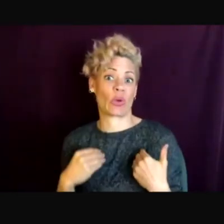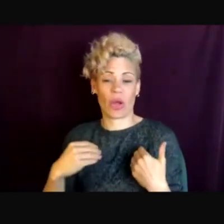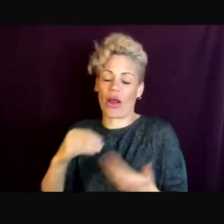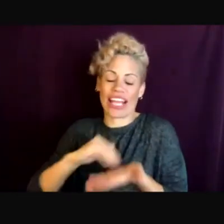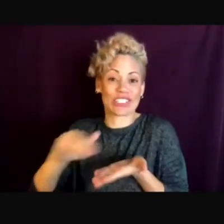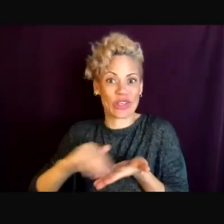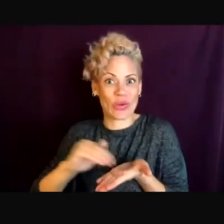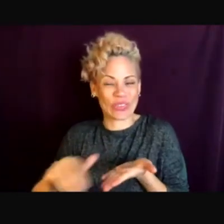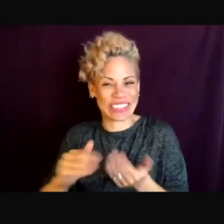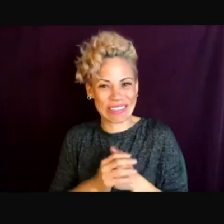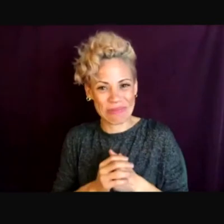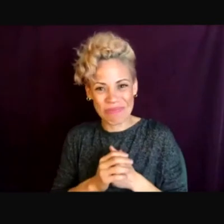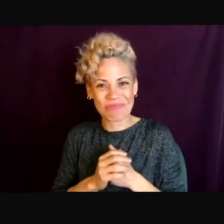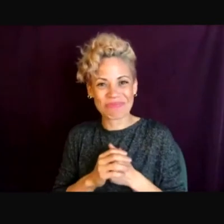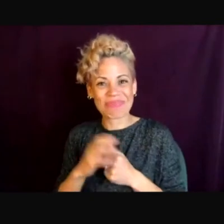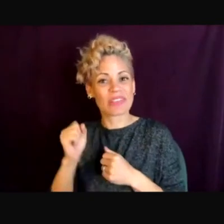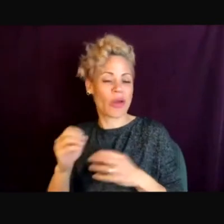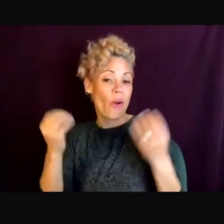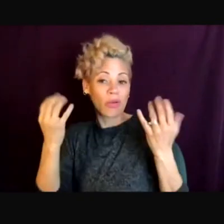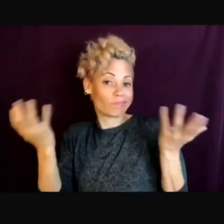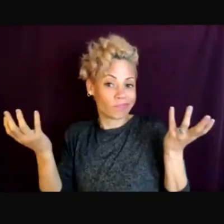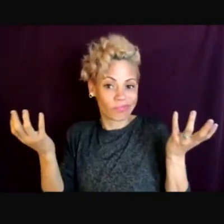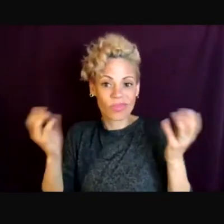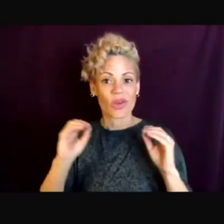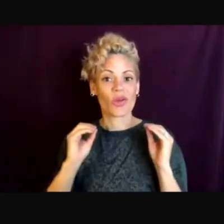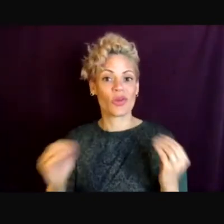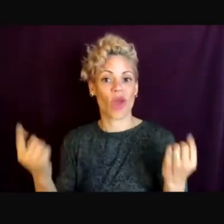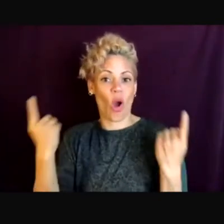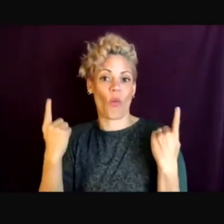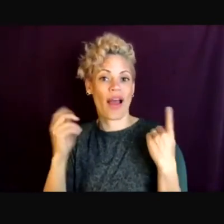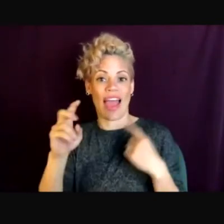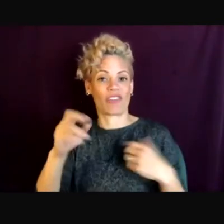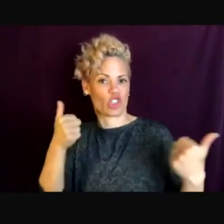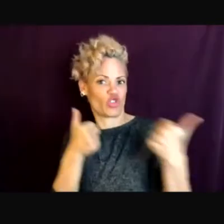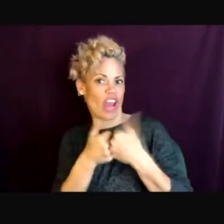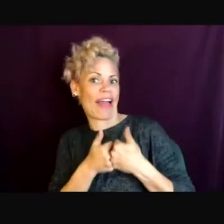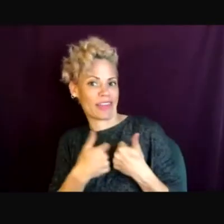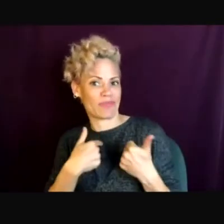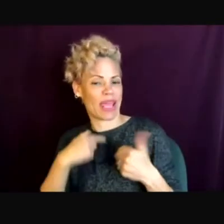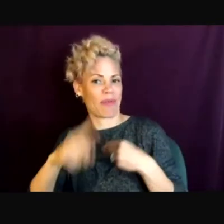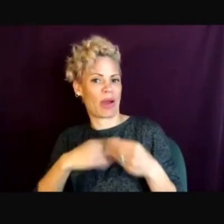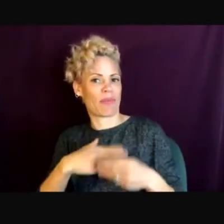Nobody's ever taken me on my epilepsy since then. But again, stigma.